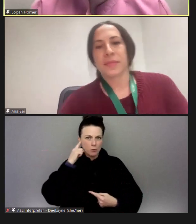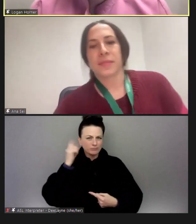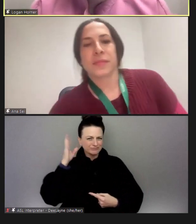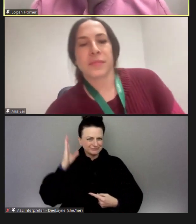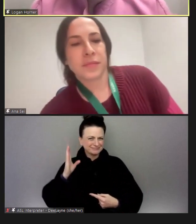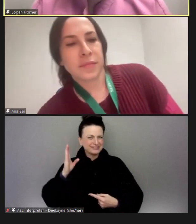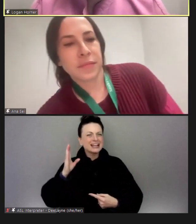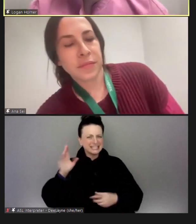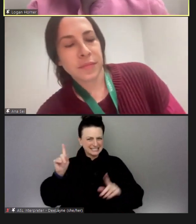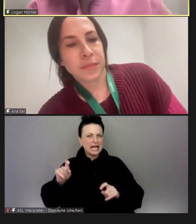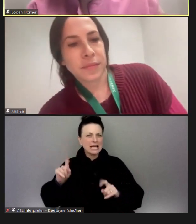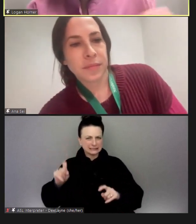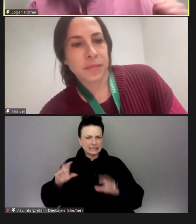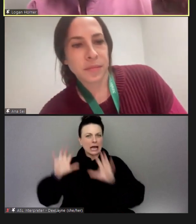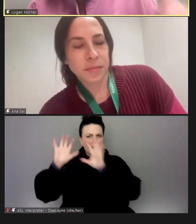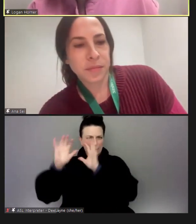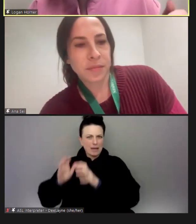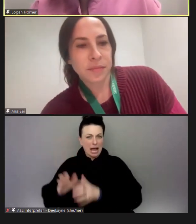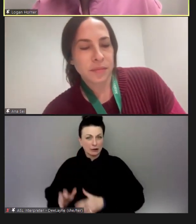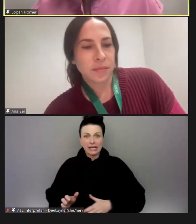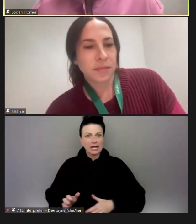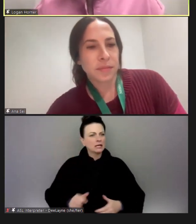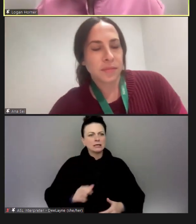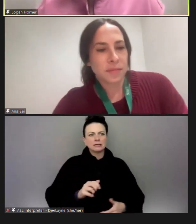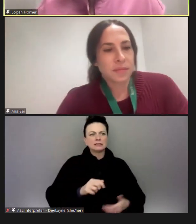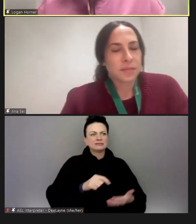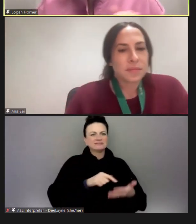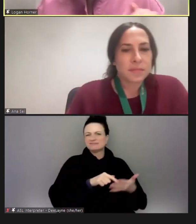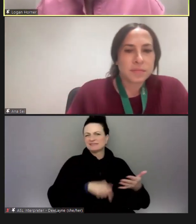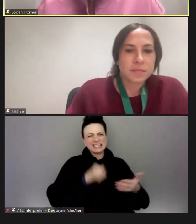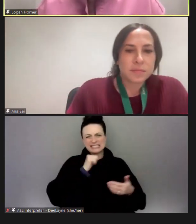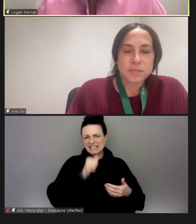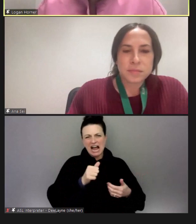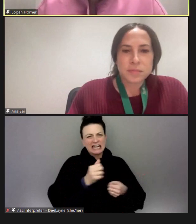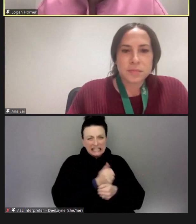so this is it written out step by step